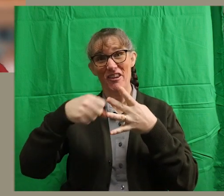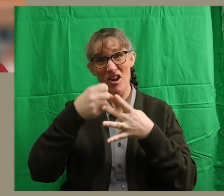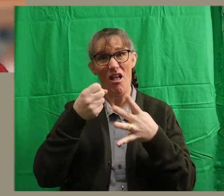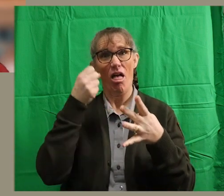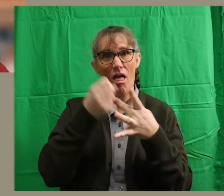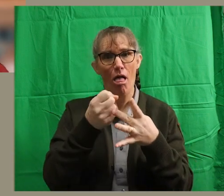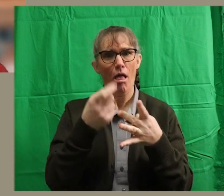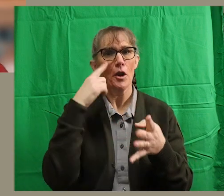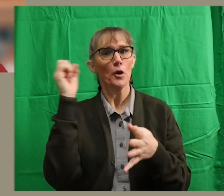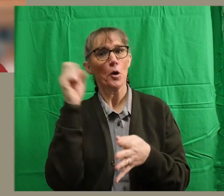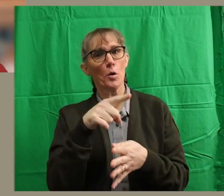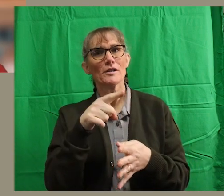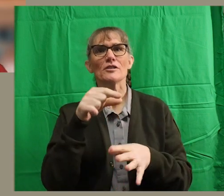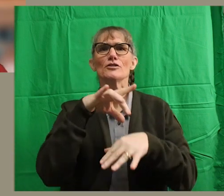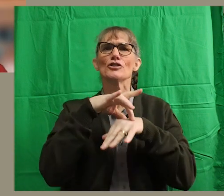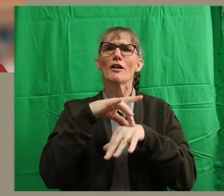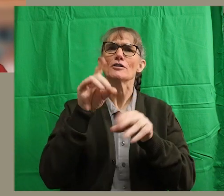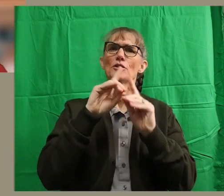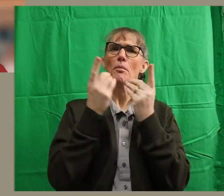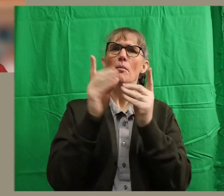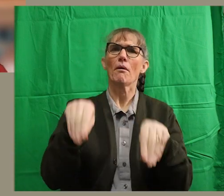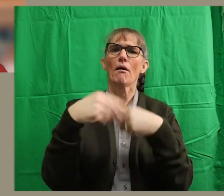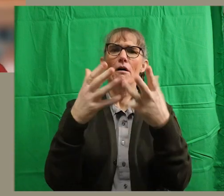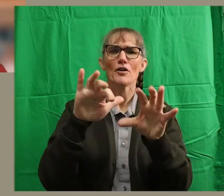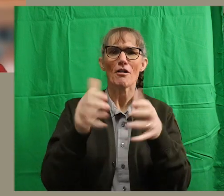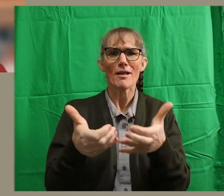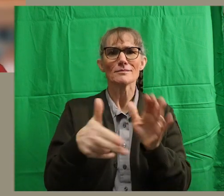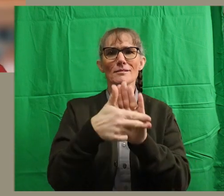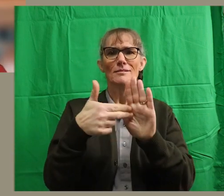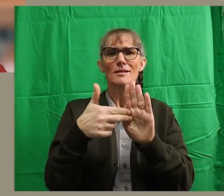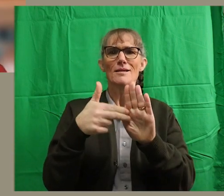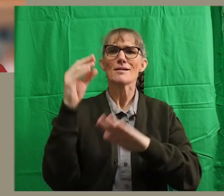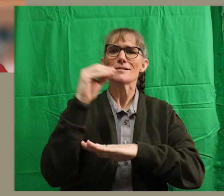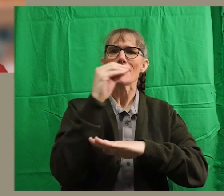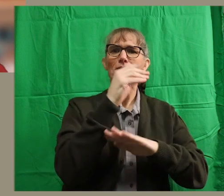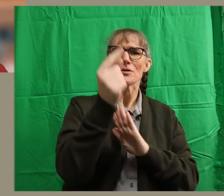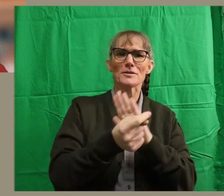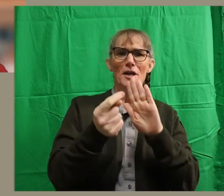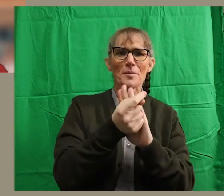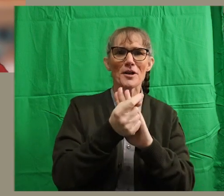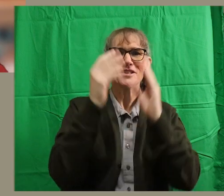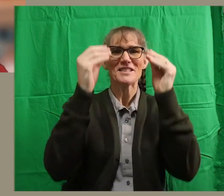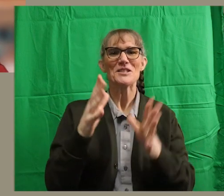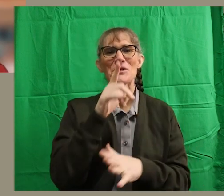the Geology Department was offering a class called "Age of Dinosaurs" instructed by Dr. Don Prothero.